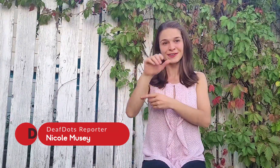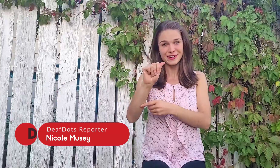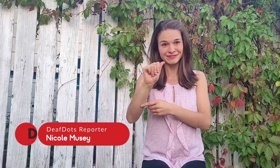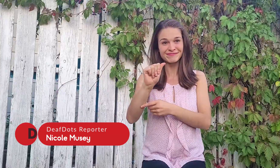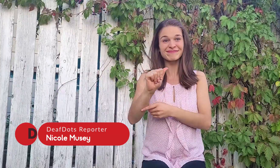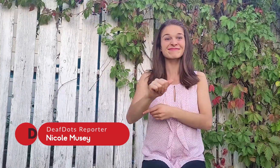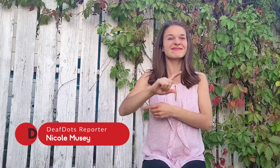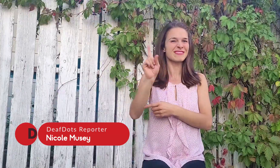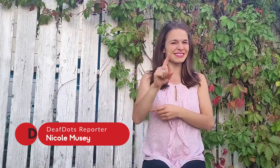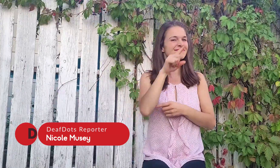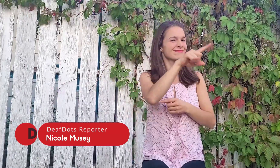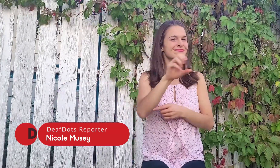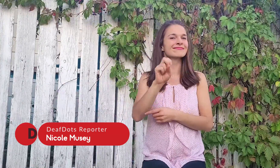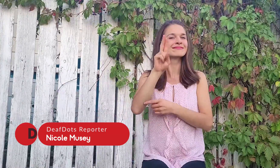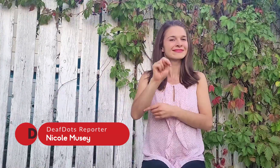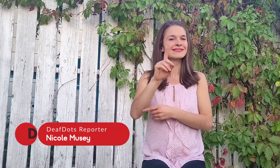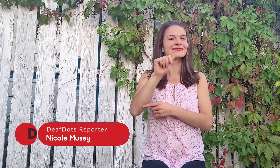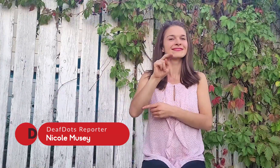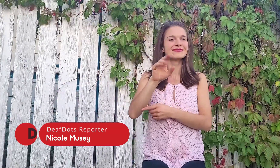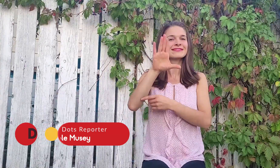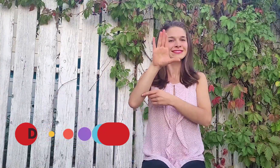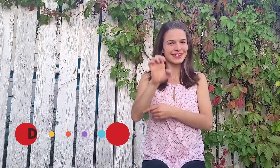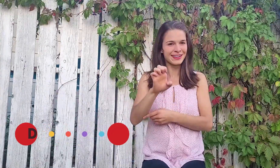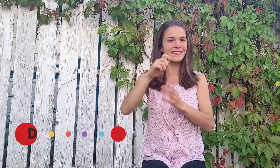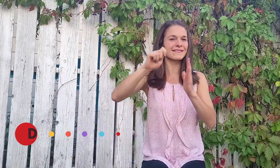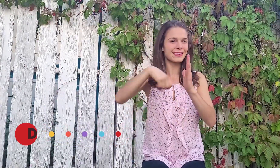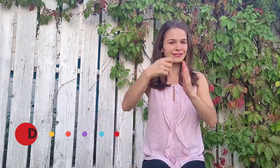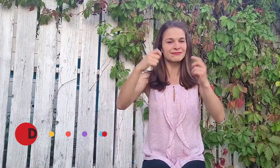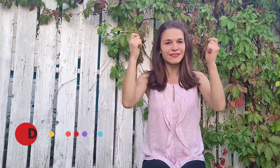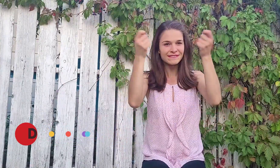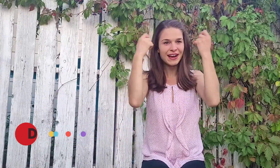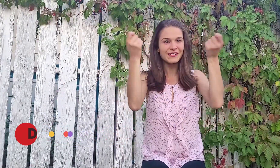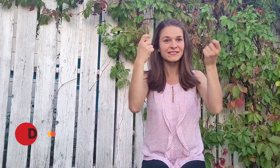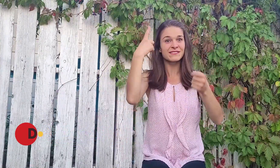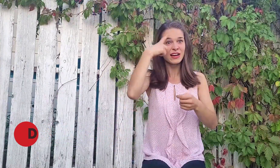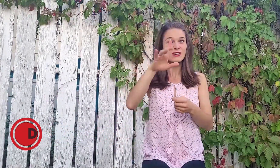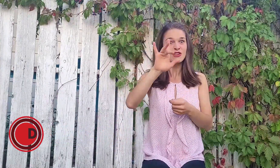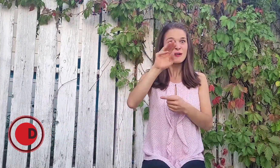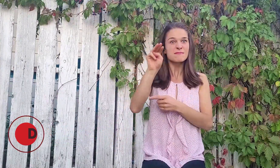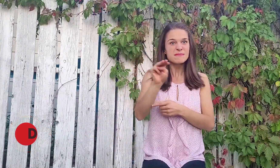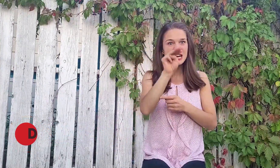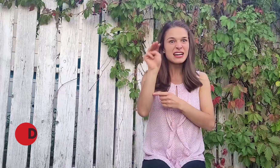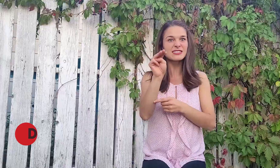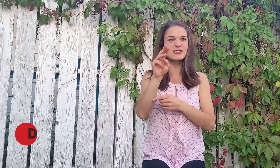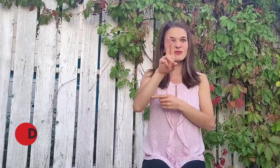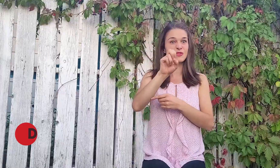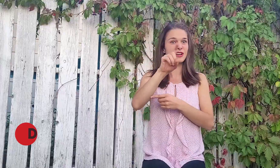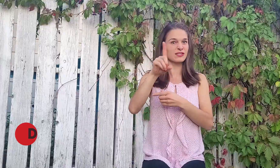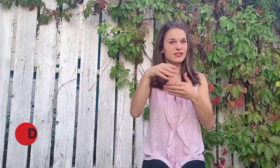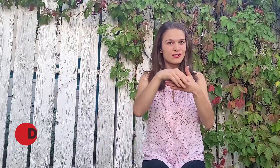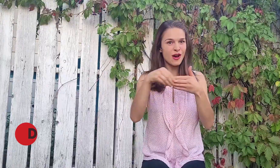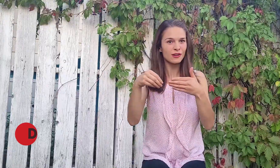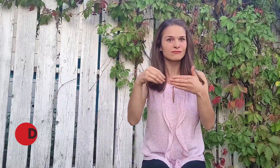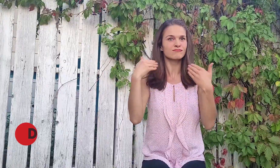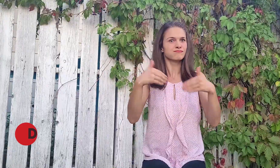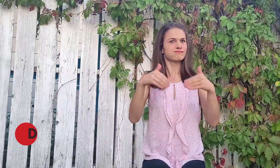at the Sundance Film Festival for $25 million USD, the largest purchase of any